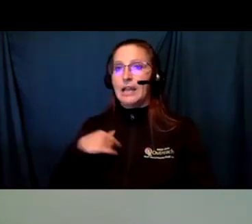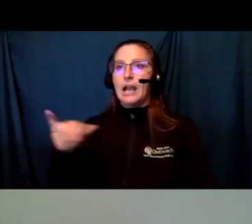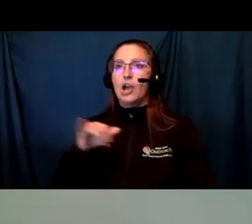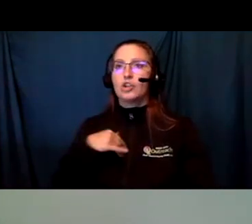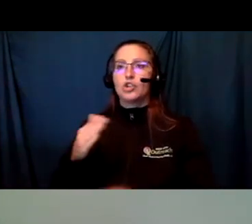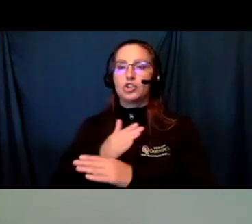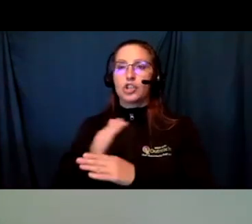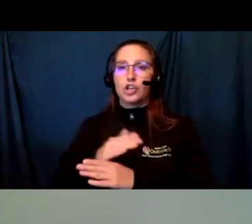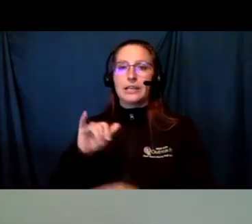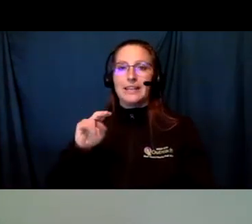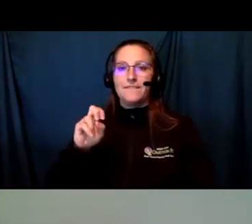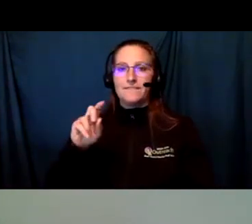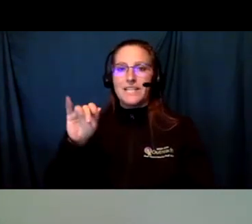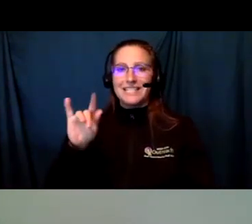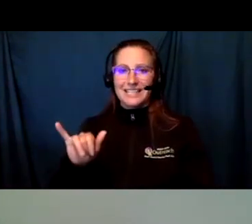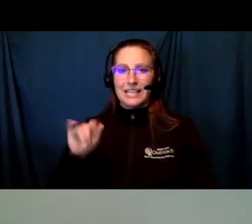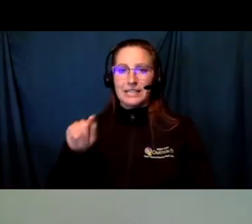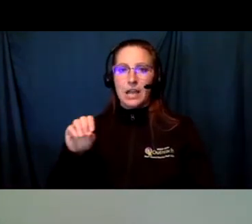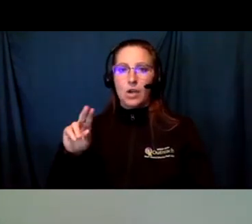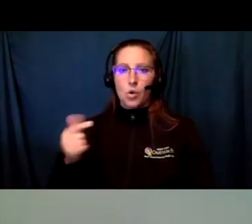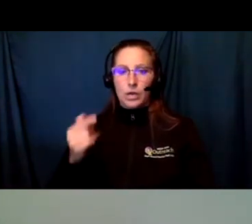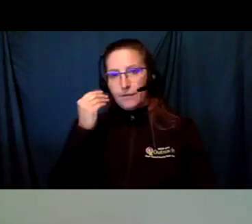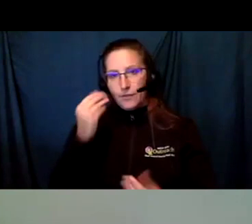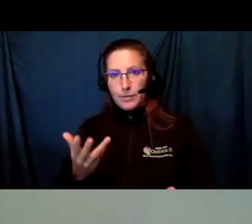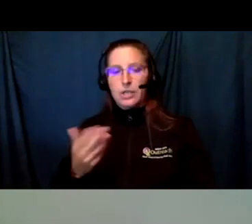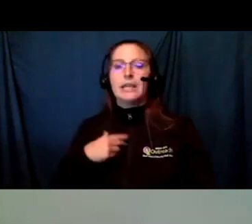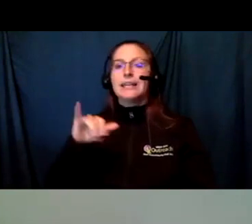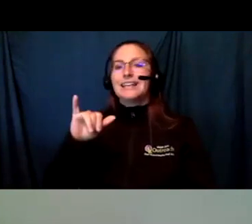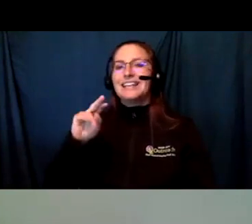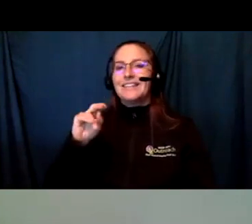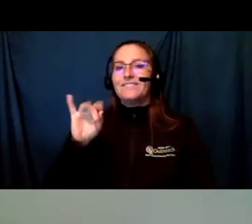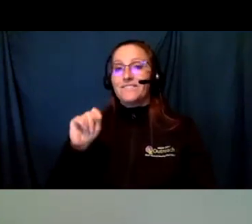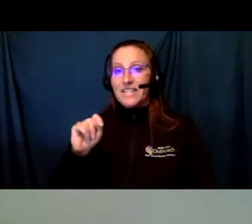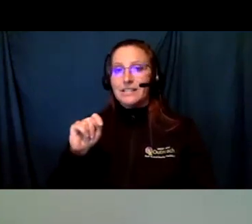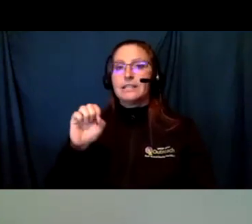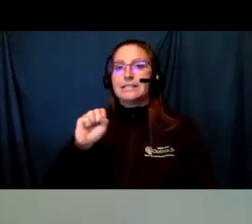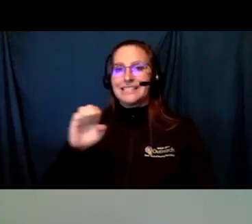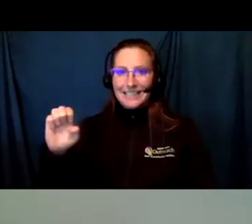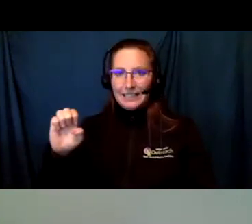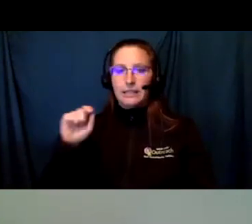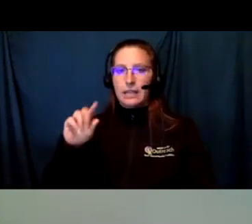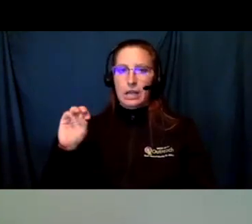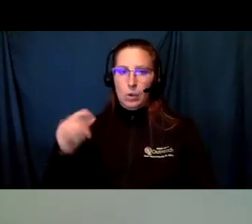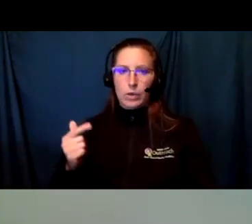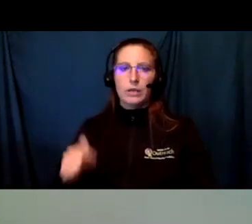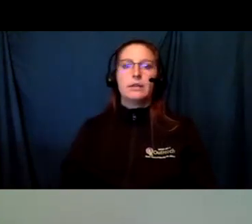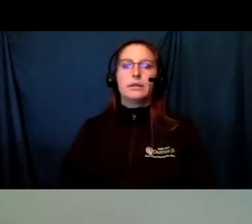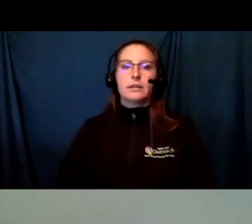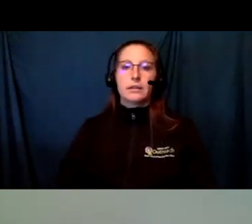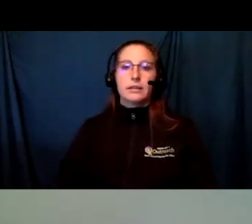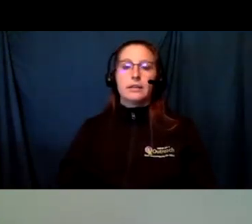information. So those are oftentimes for babies similar to when they're in the NICU. Often